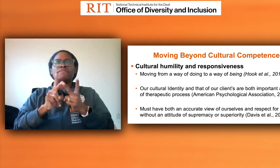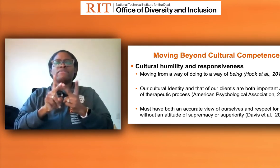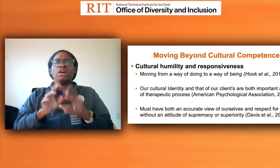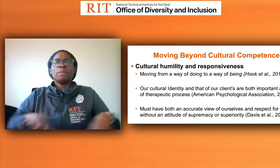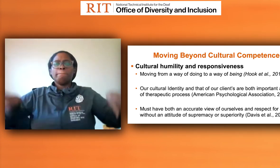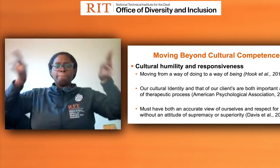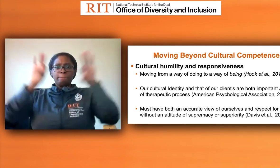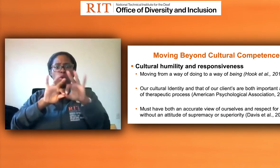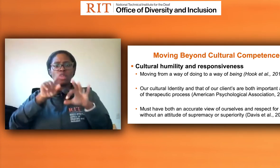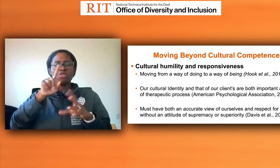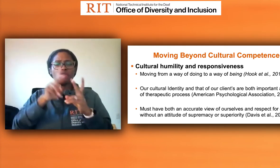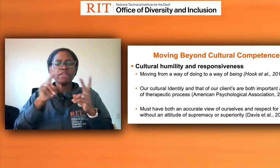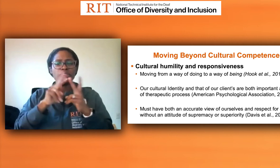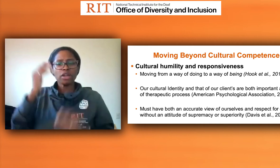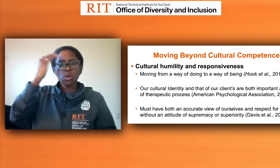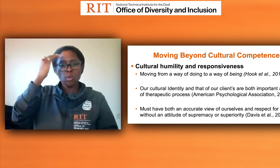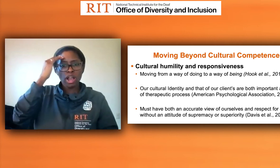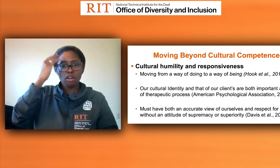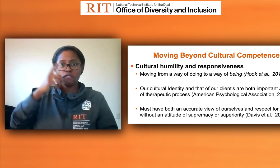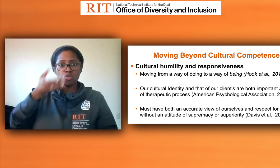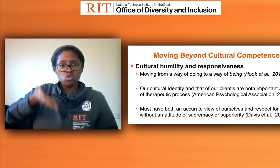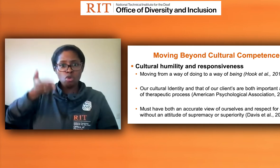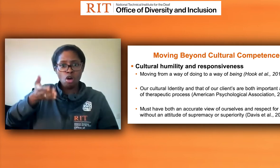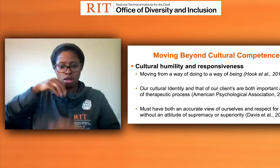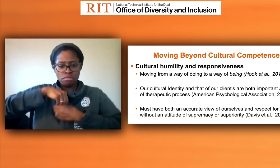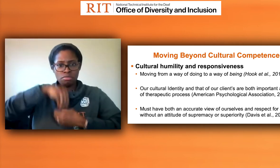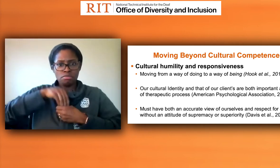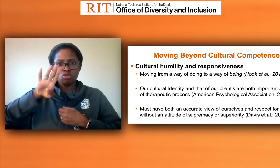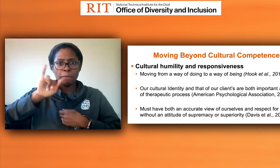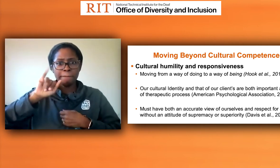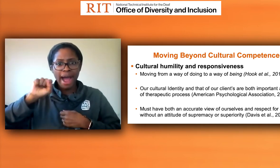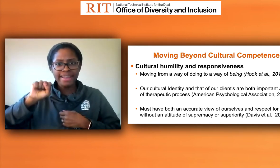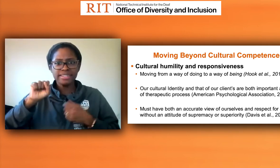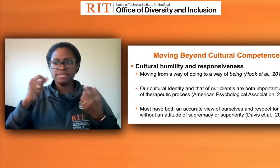it's incredibly important that you're very aware of who you are as an individual--